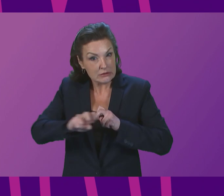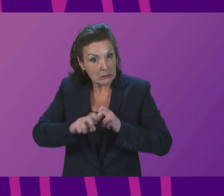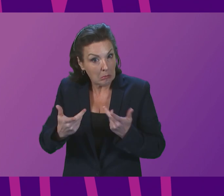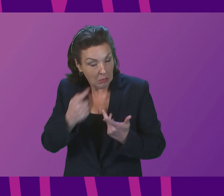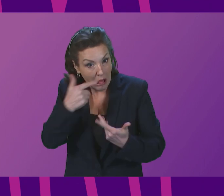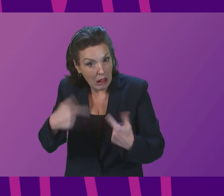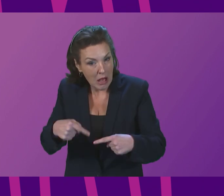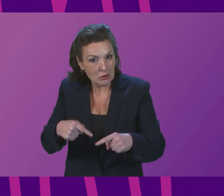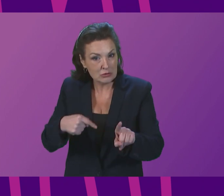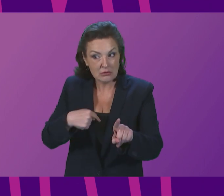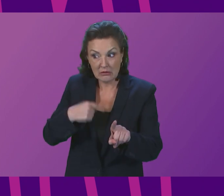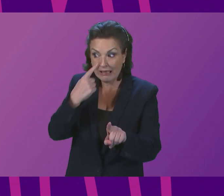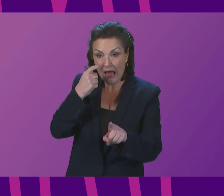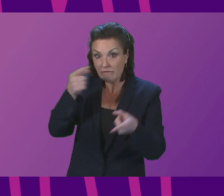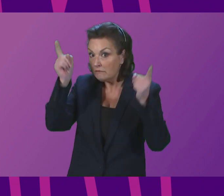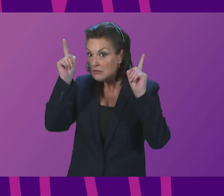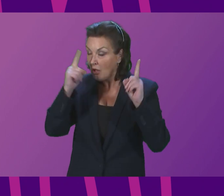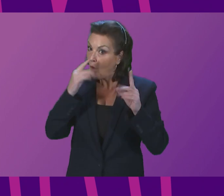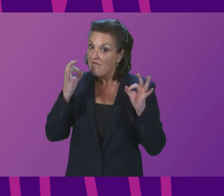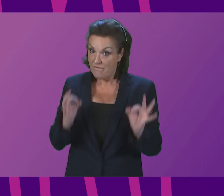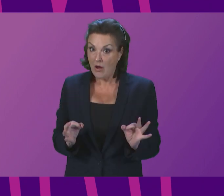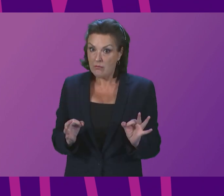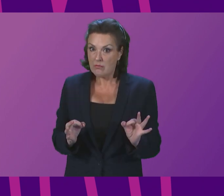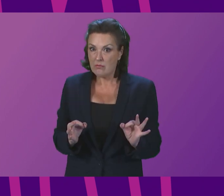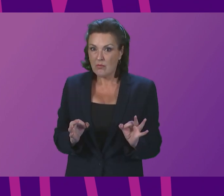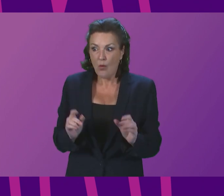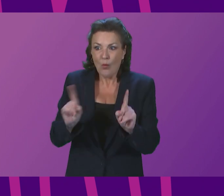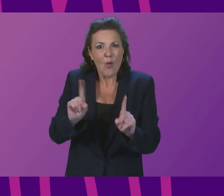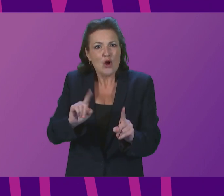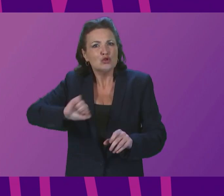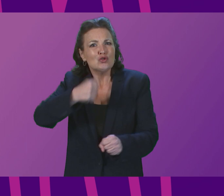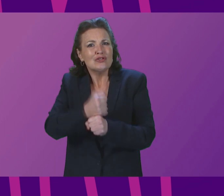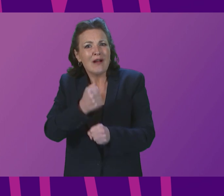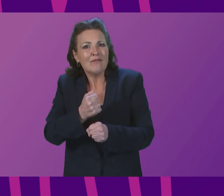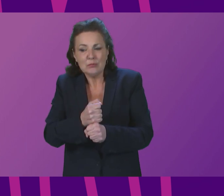More widely, though, what steps is the Scottish Government taking to assist those arriving